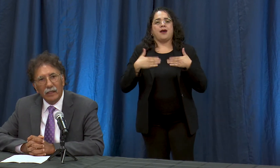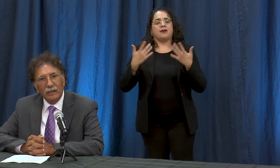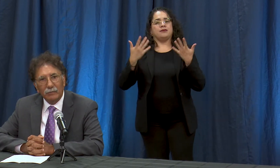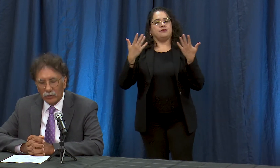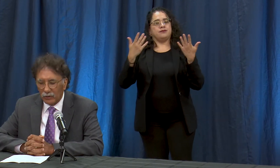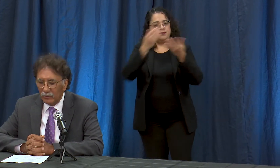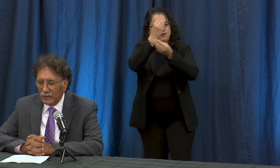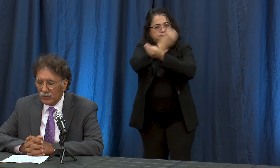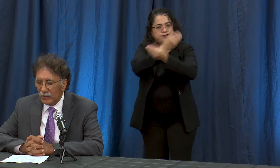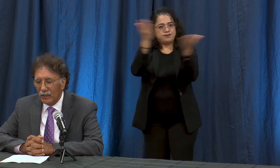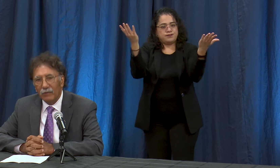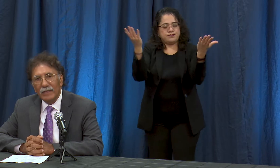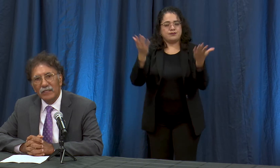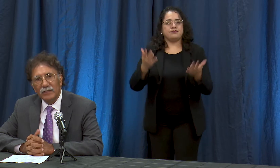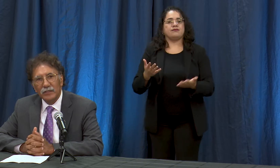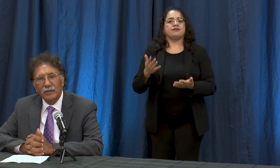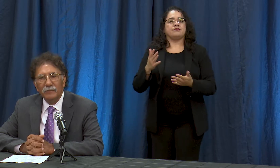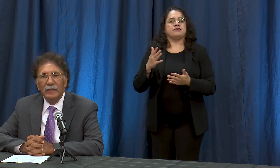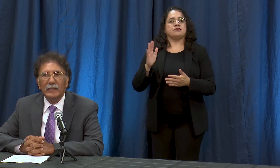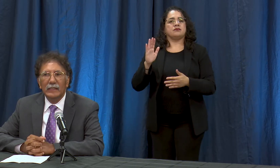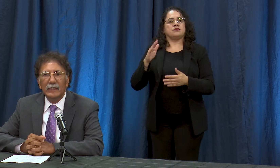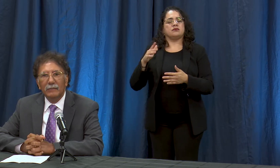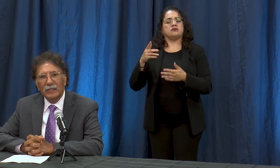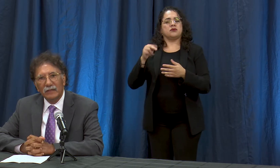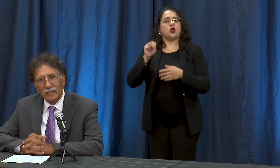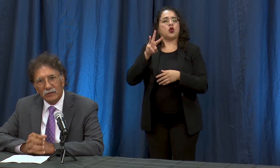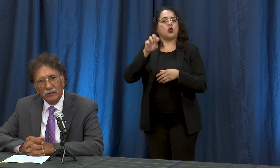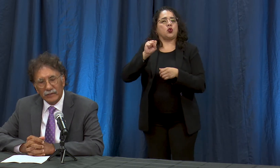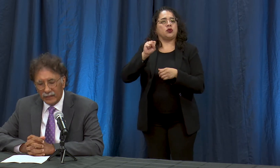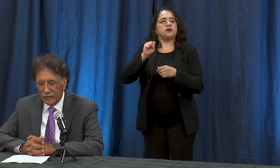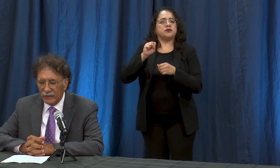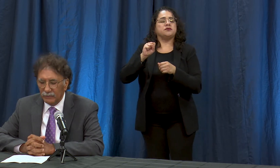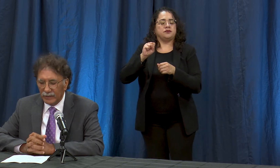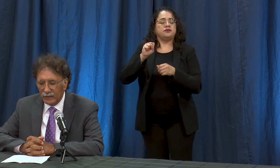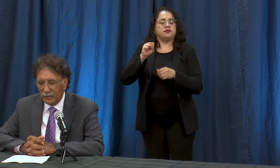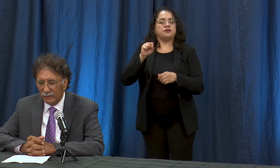the Port of Long Beach operations in the midst of this COVID-19 pandemic